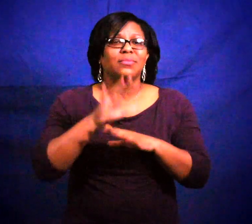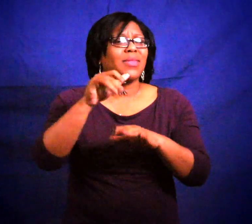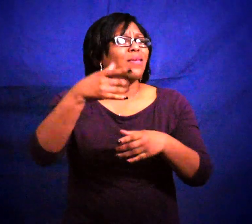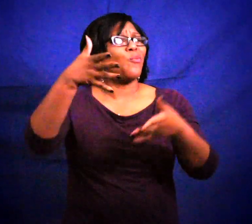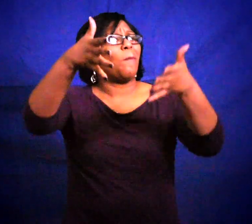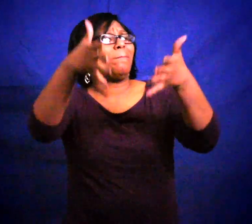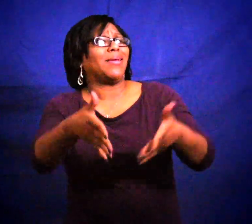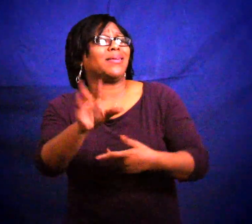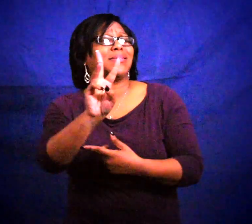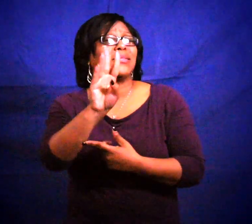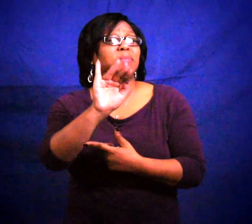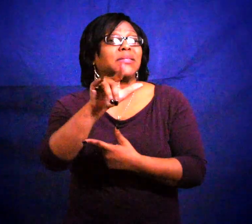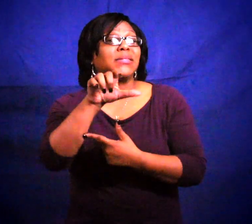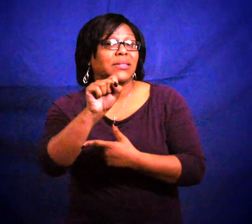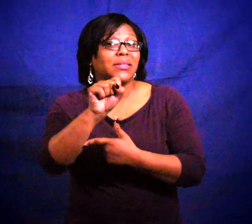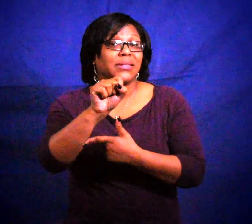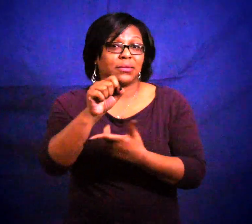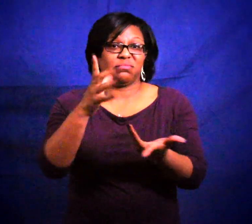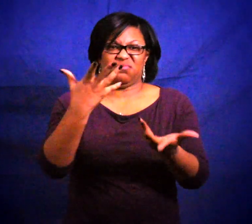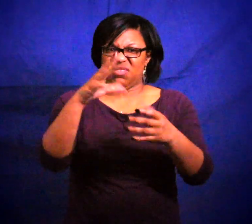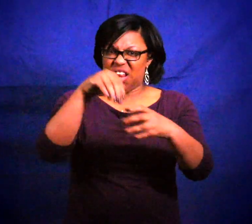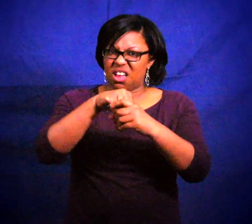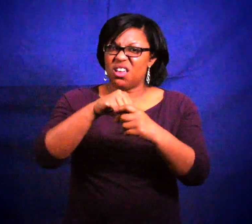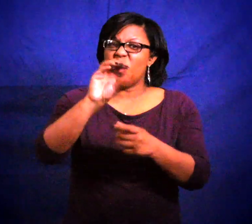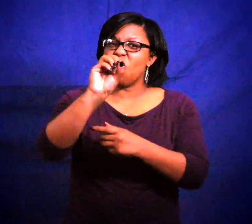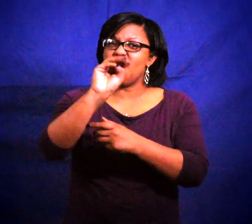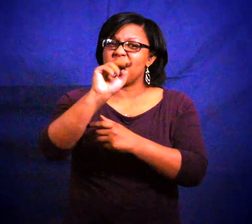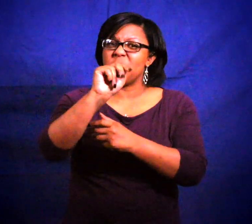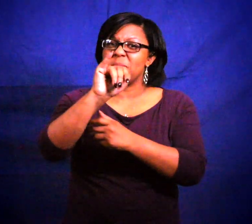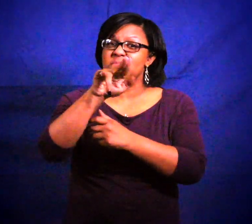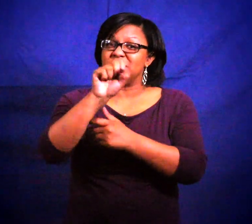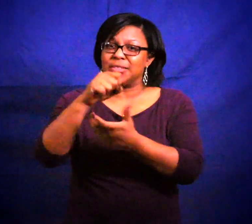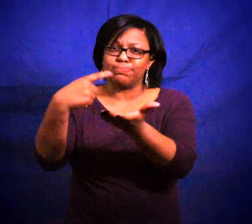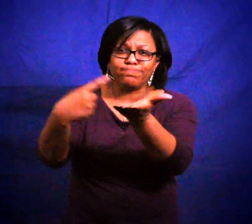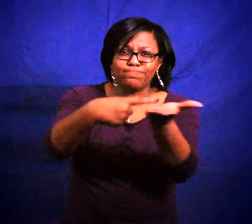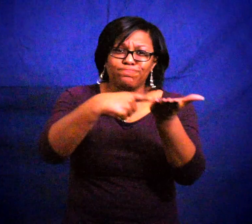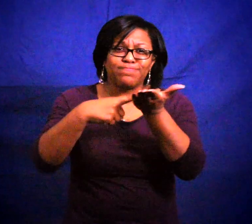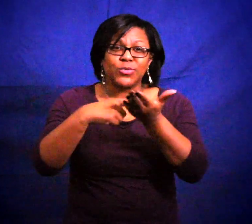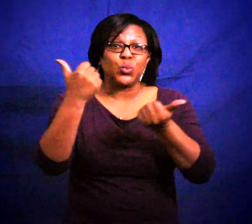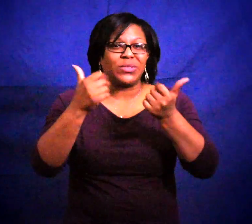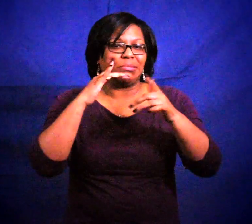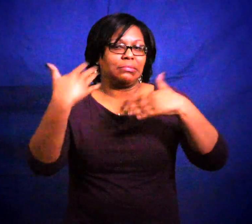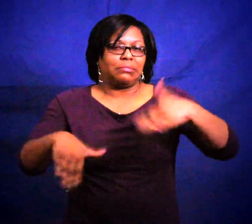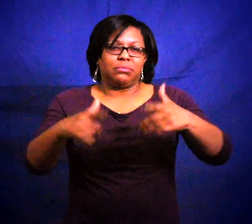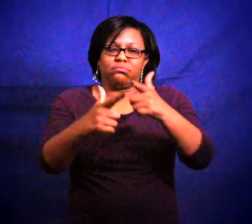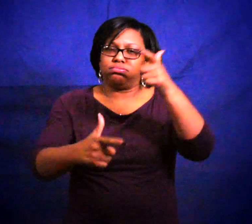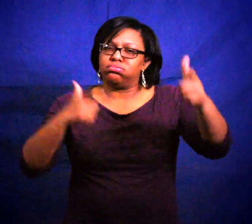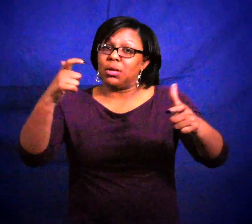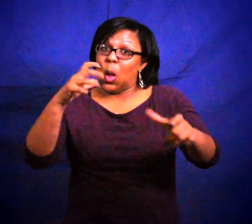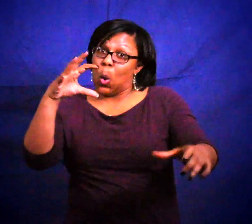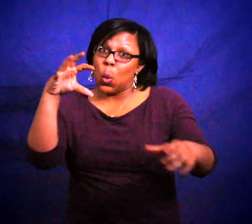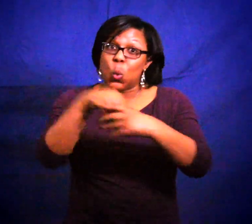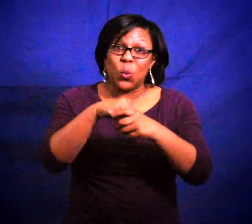The remaining 6 bills are in omnibus bills, which is a large bill that includes